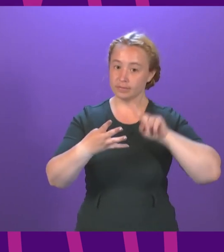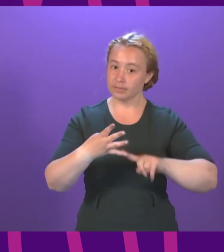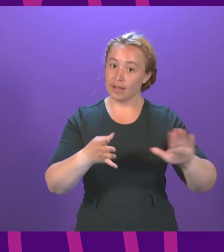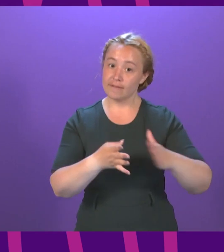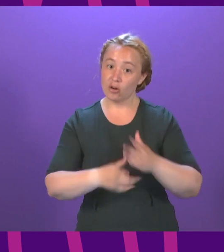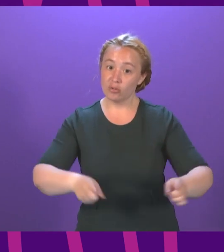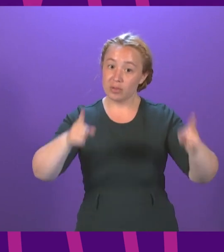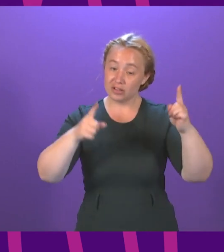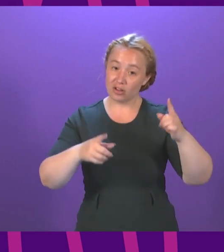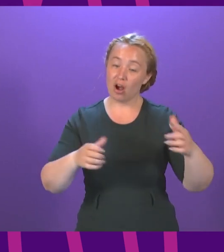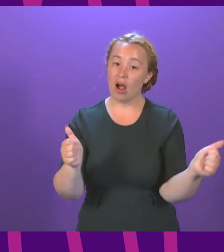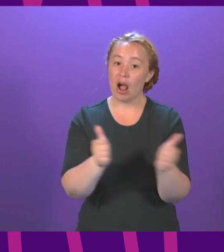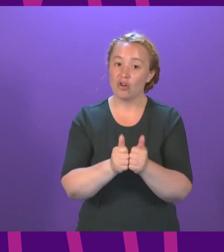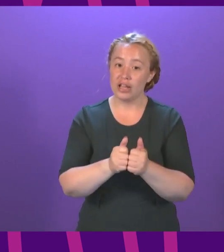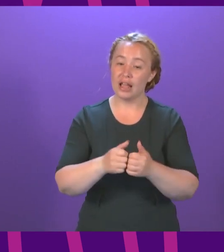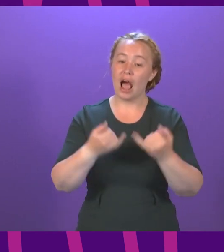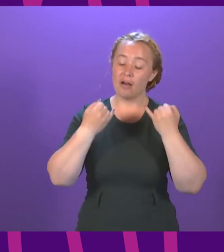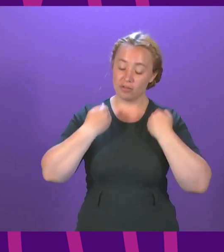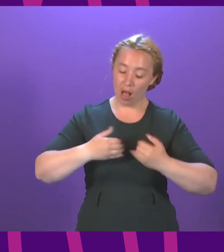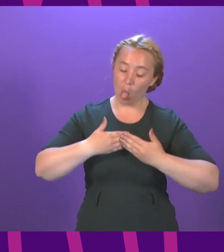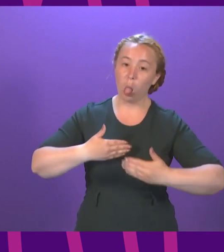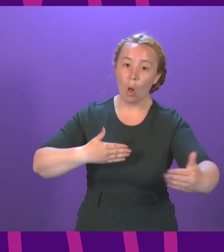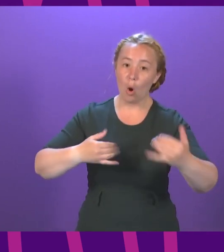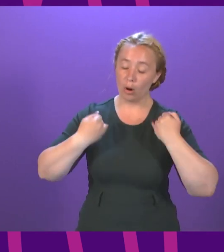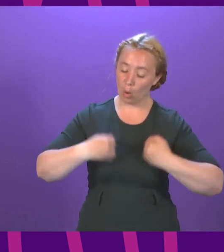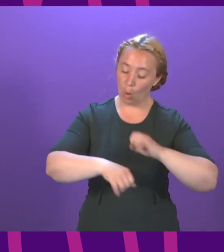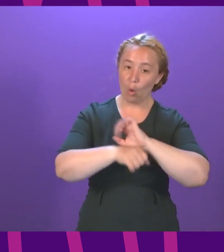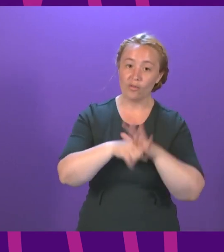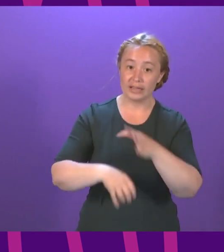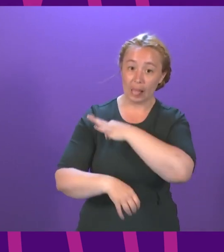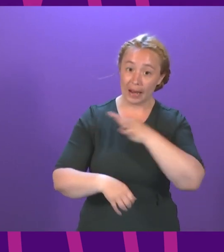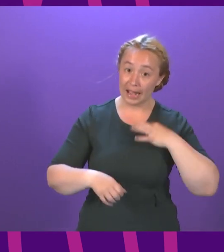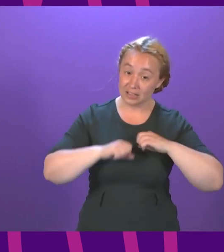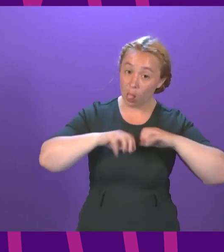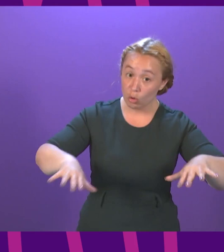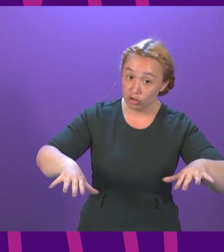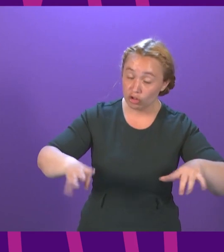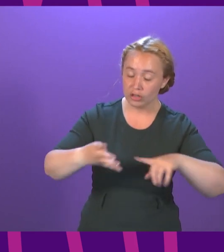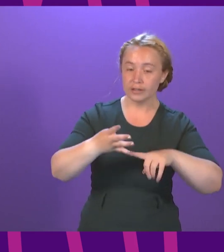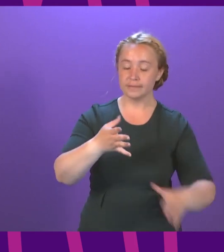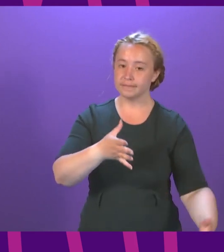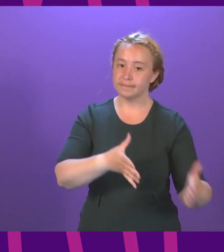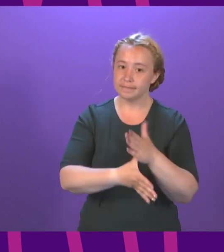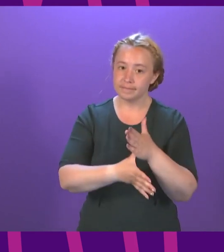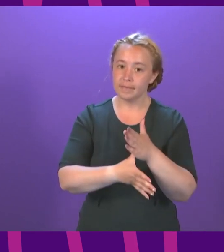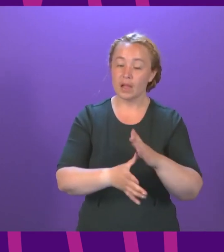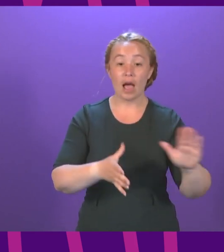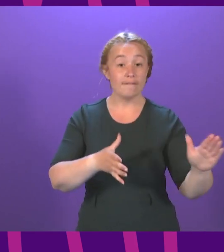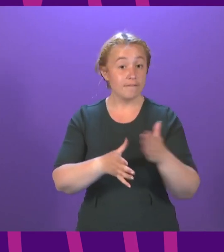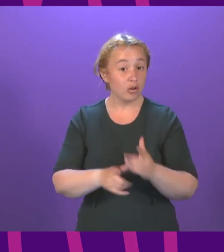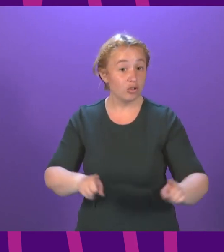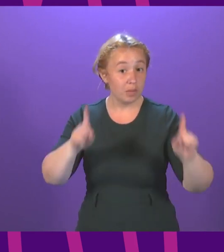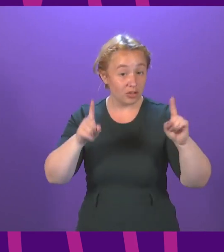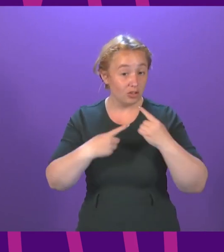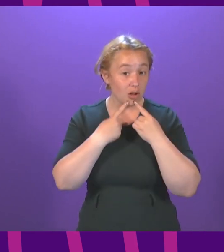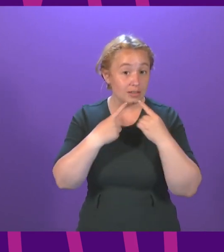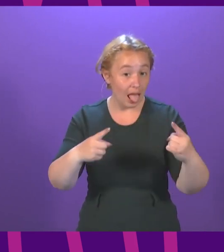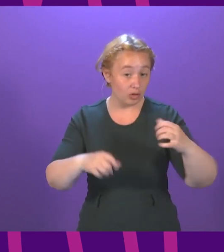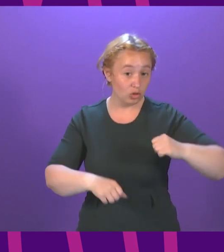to launch a network of long Covid clinics, as we have proposed? To be absolutely clear, if it takes